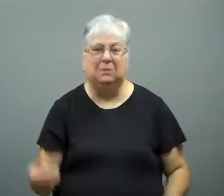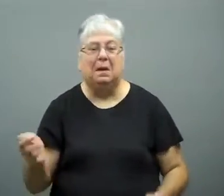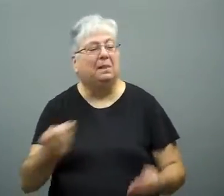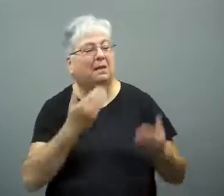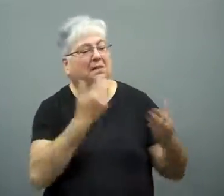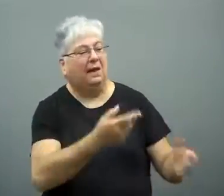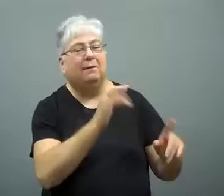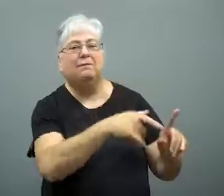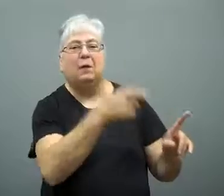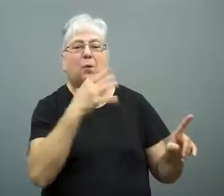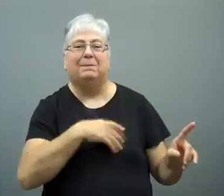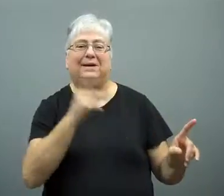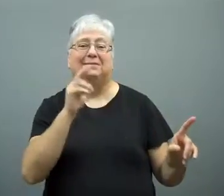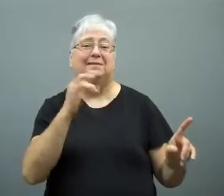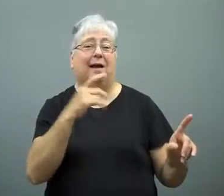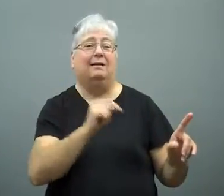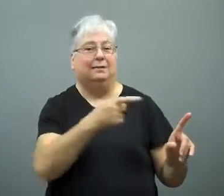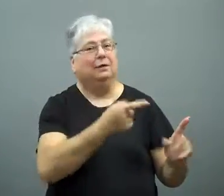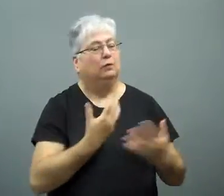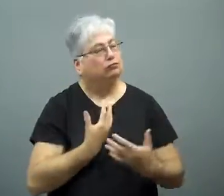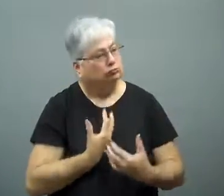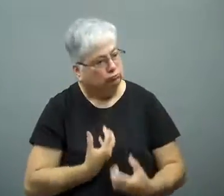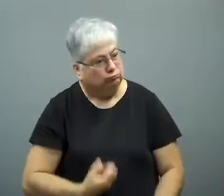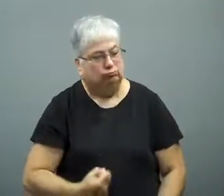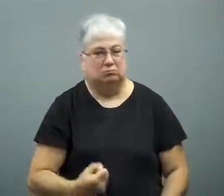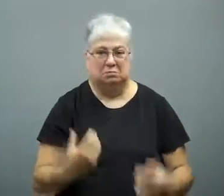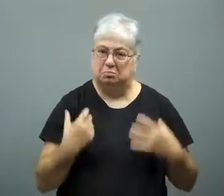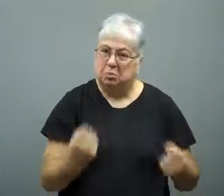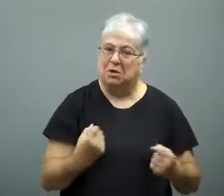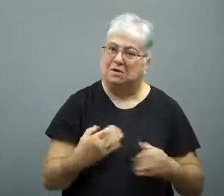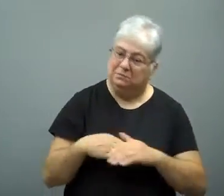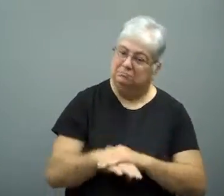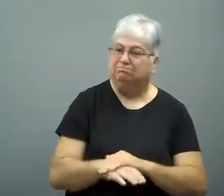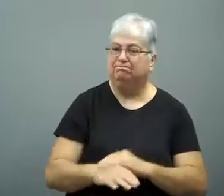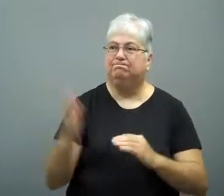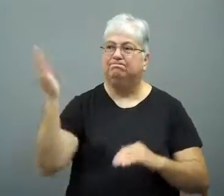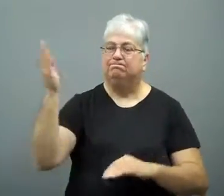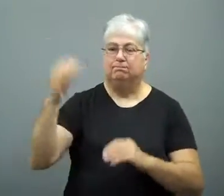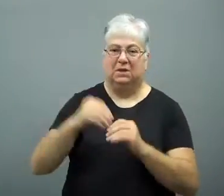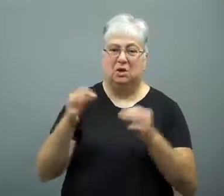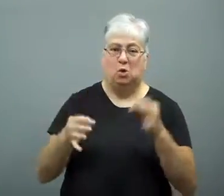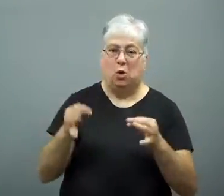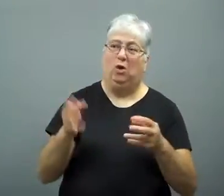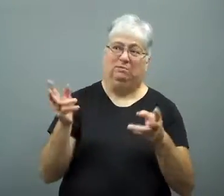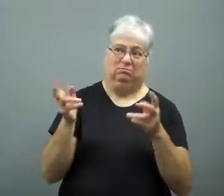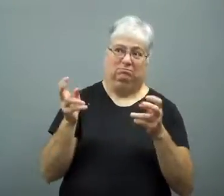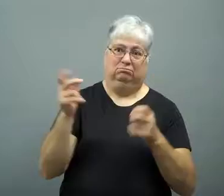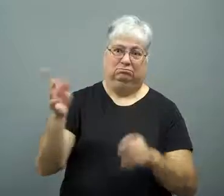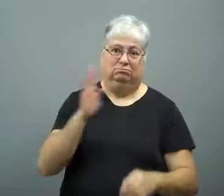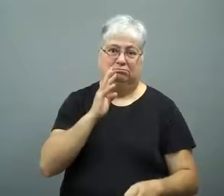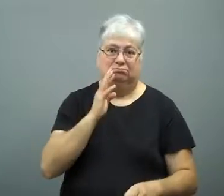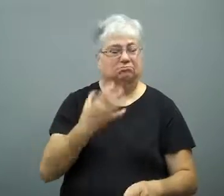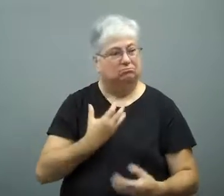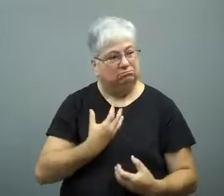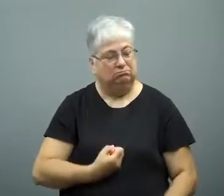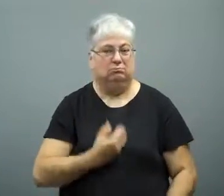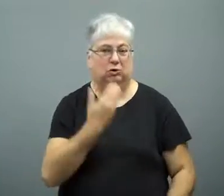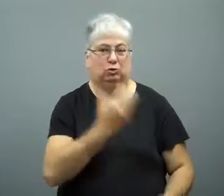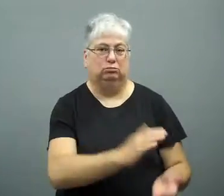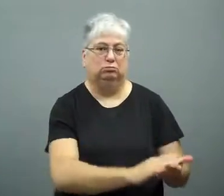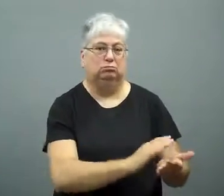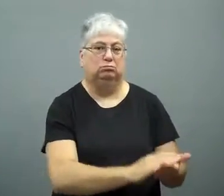She thanked Knight for her bravery and restraint in coming to court.